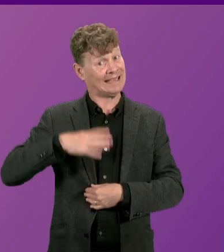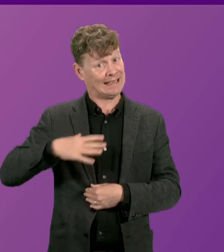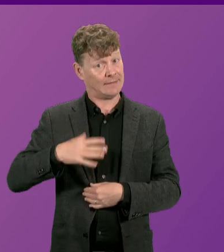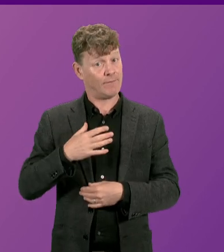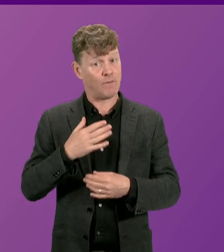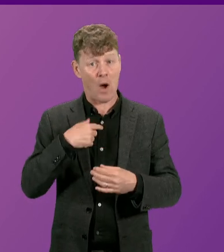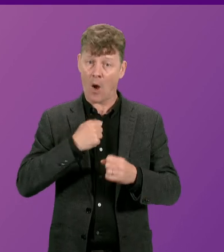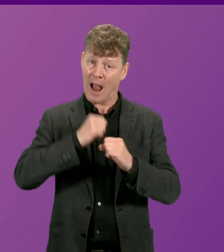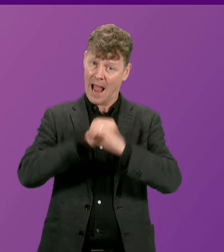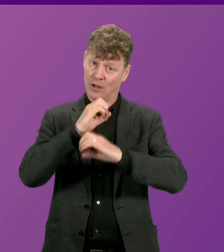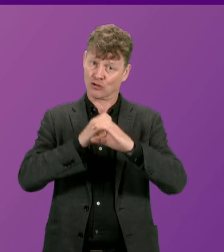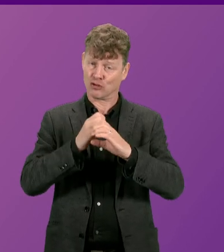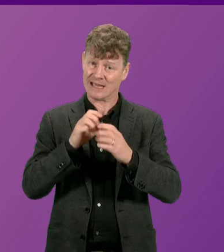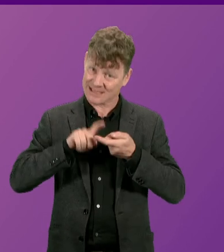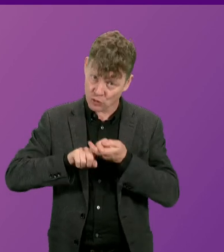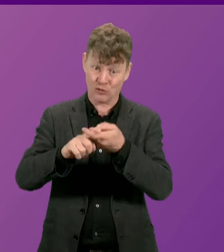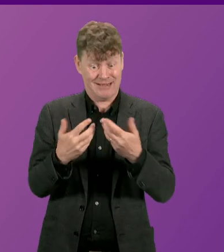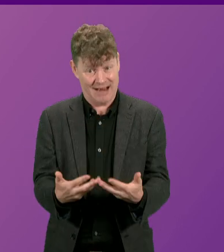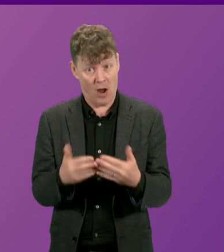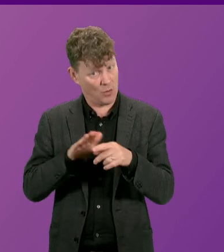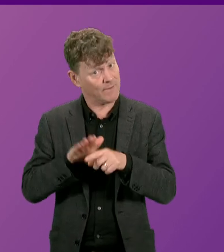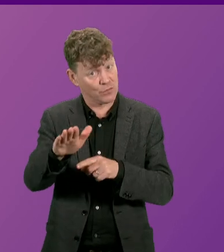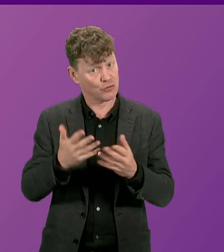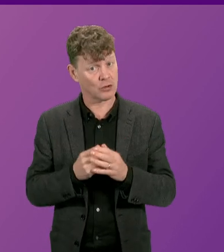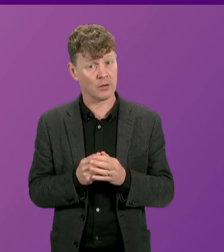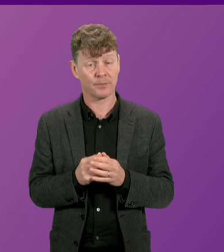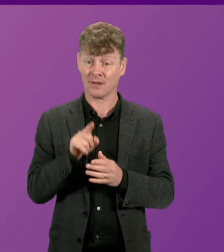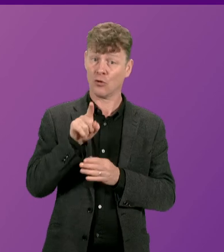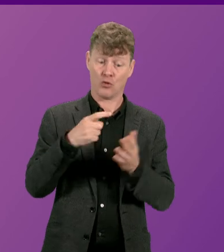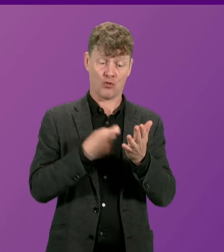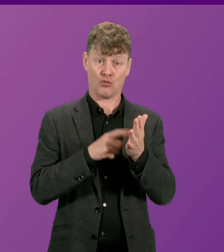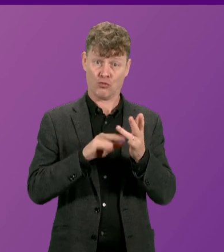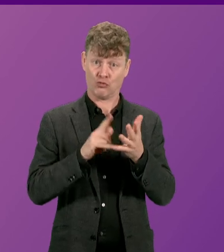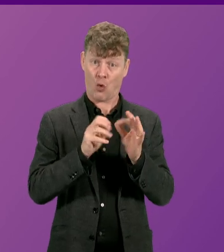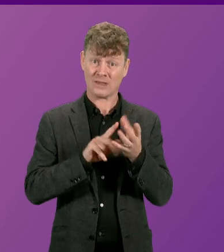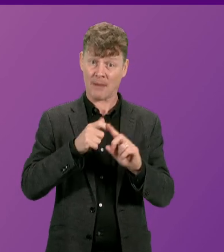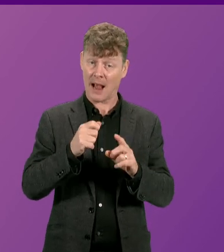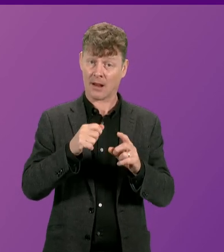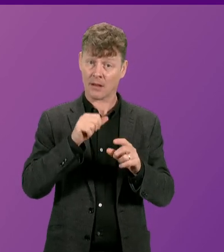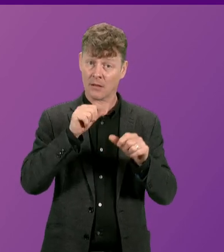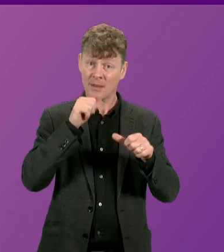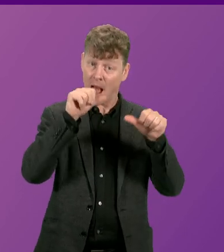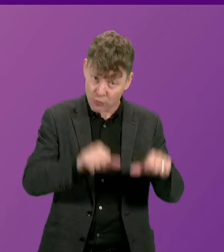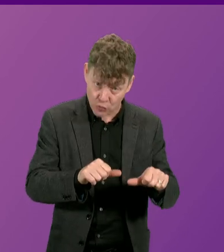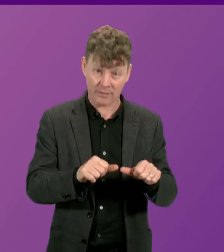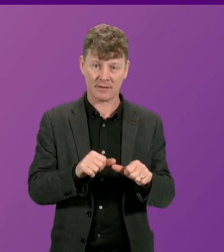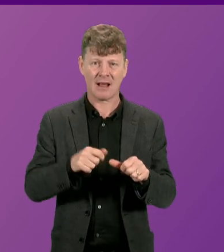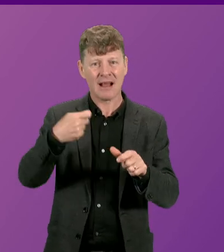now and going forward. When Rosebank and Cambo were approved—just as when any new